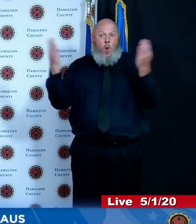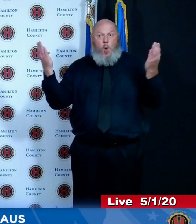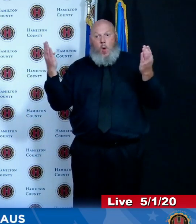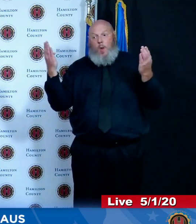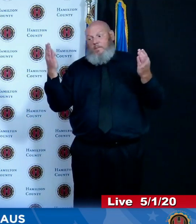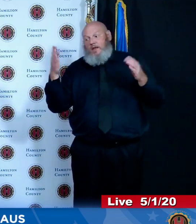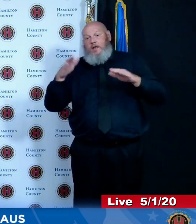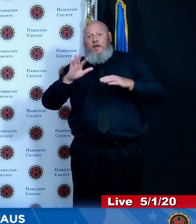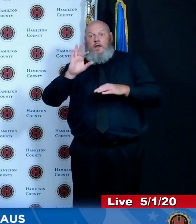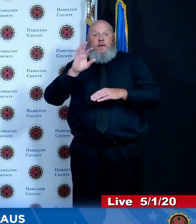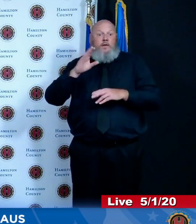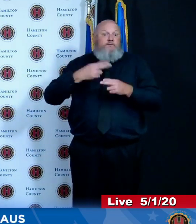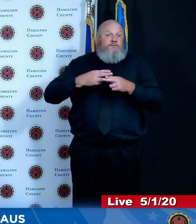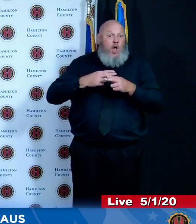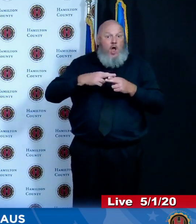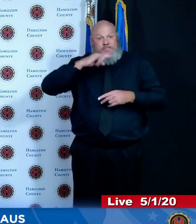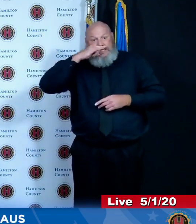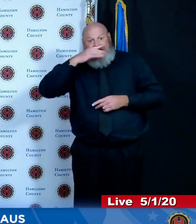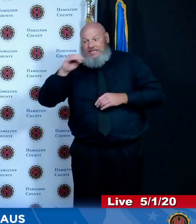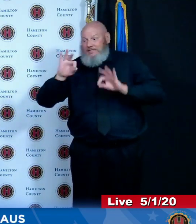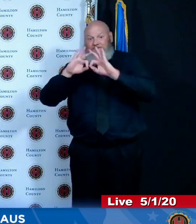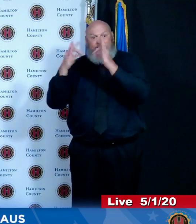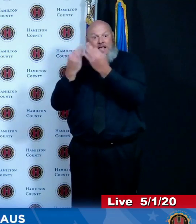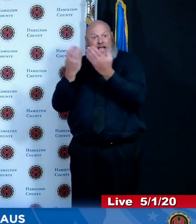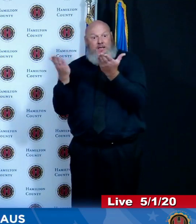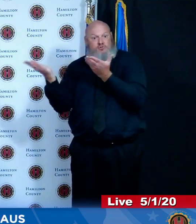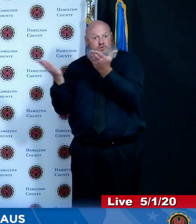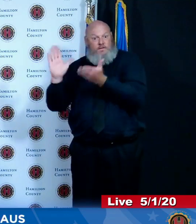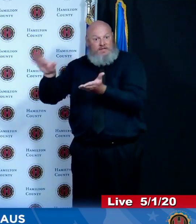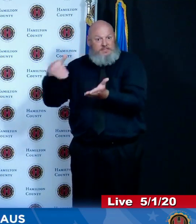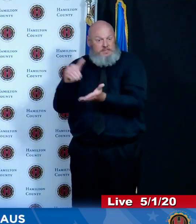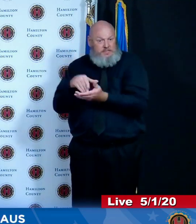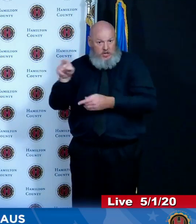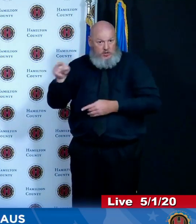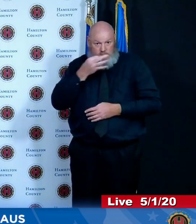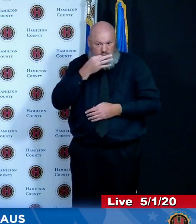mention that I visited the county's warehouse and distribution sites for PPE